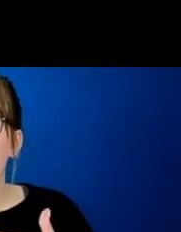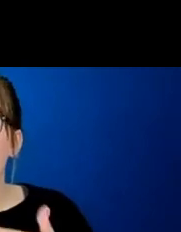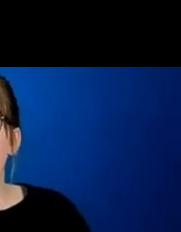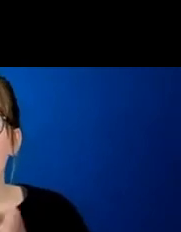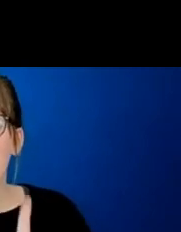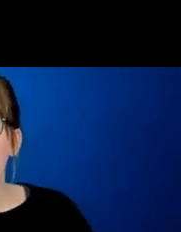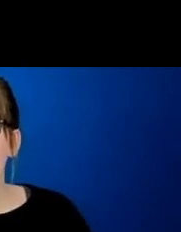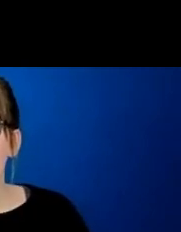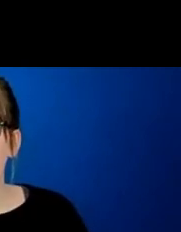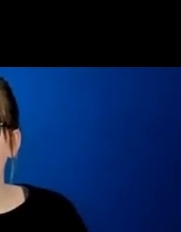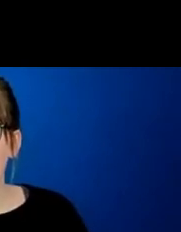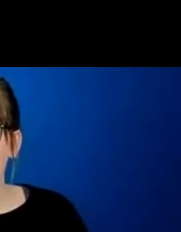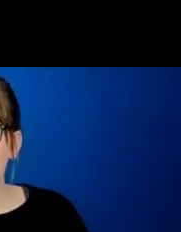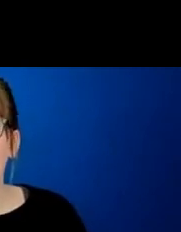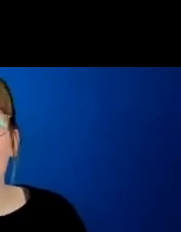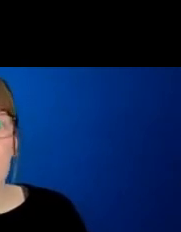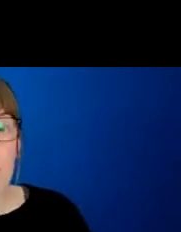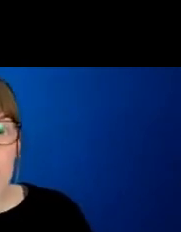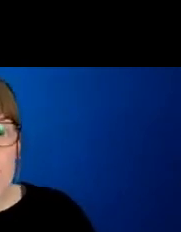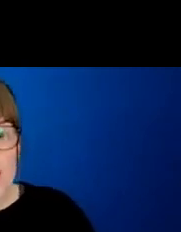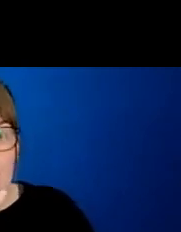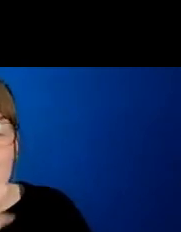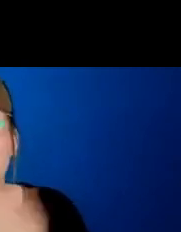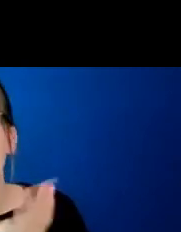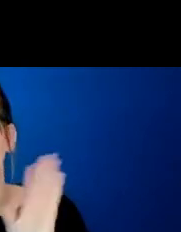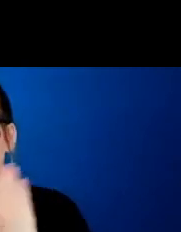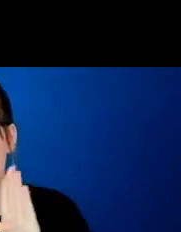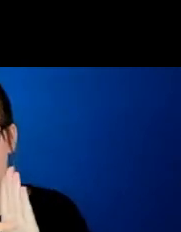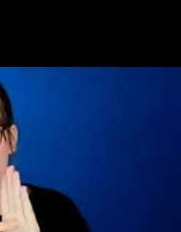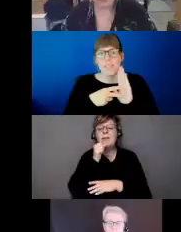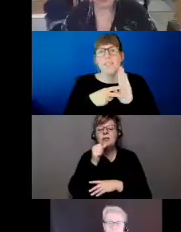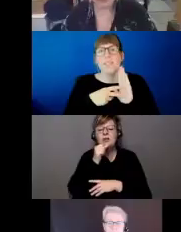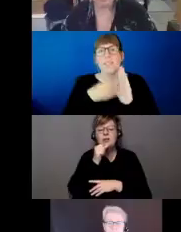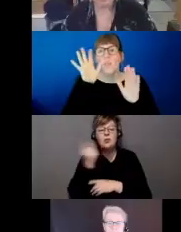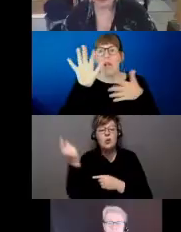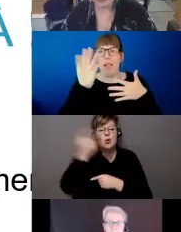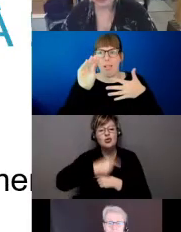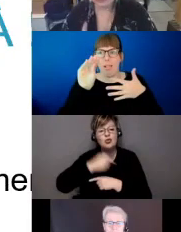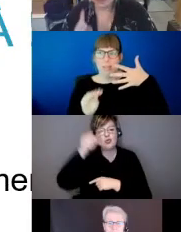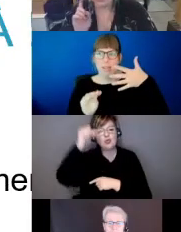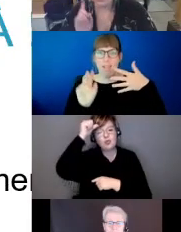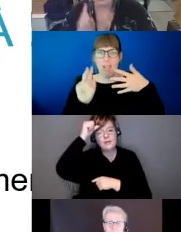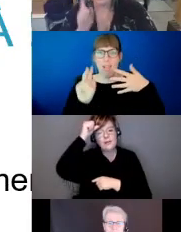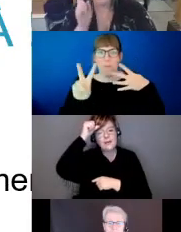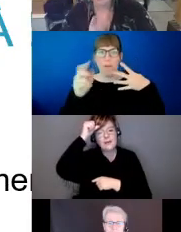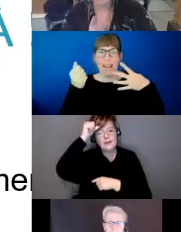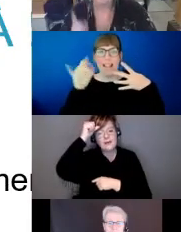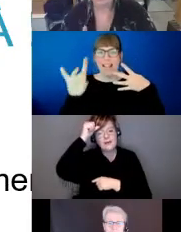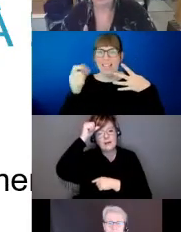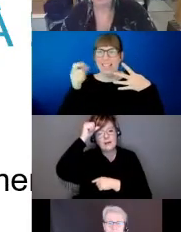WE'LL ACTUALLY BE HAVING OUR NEXT SHOW ON NOVEMBER 18TH, NOVEMBER 18TH. GOT TO REMEMBER